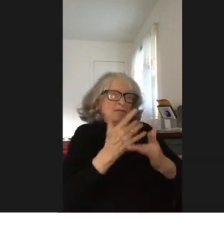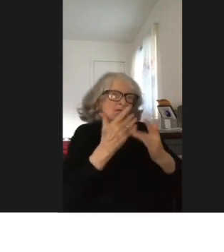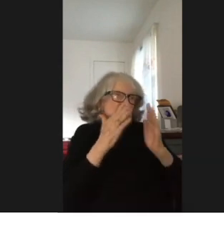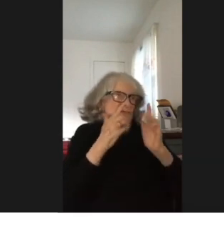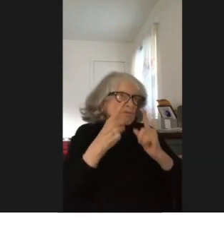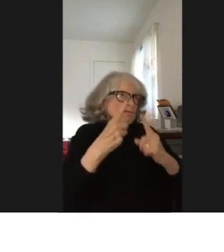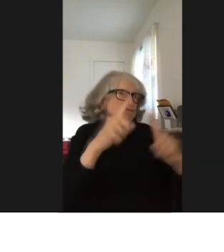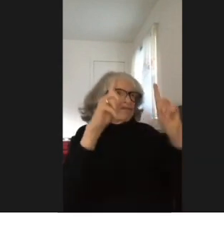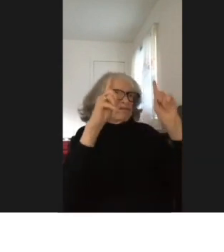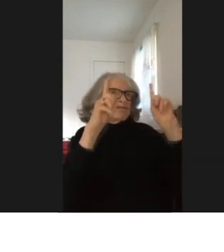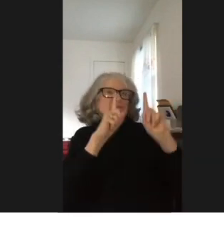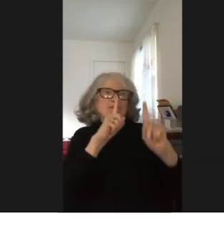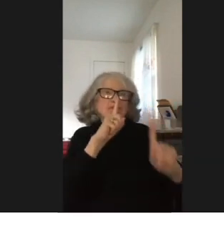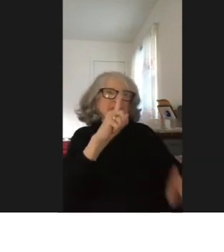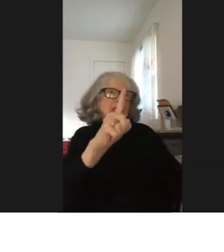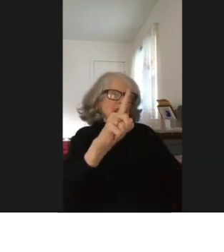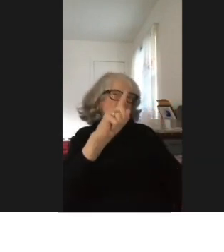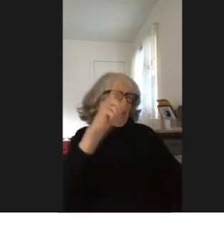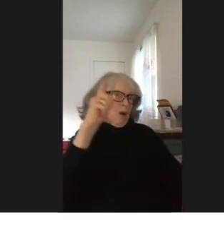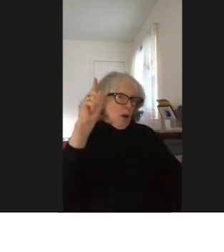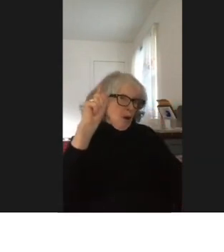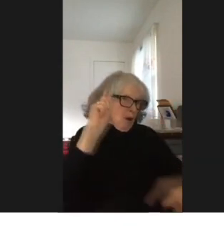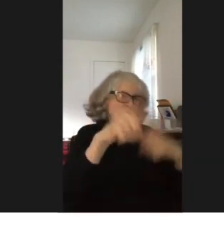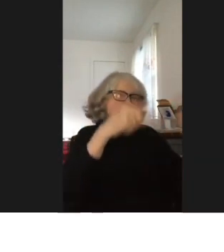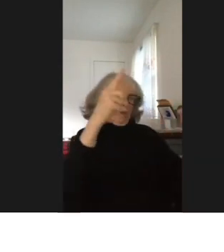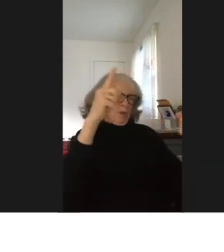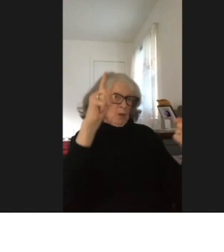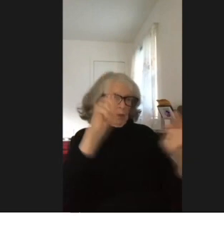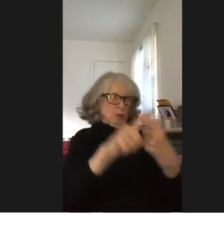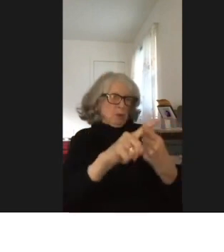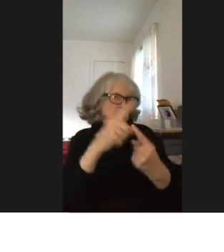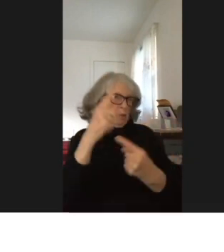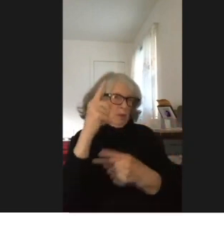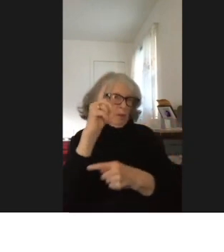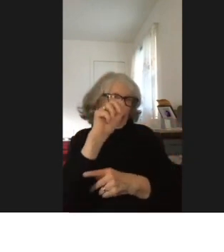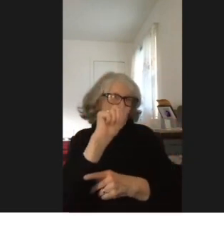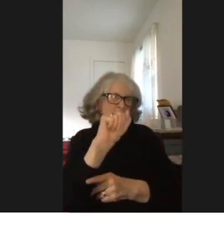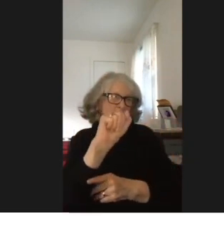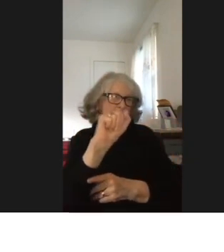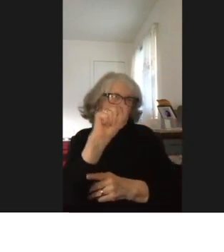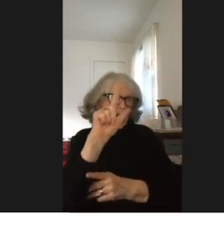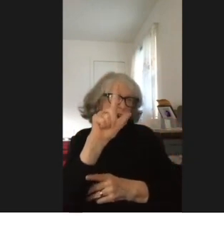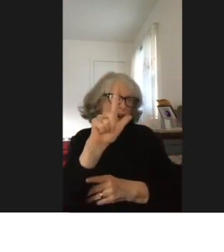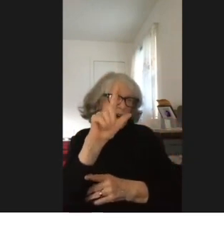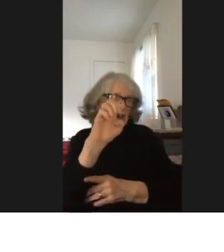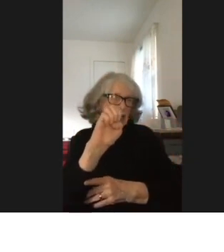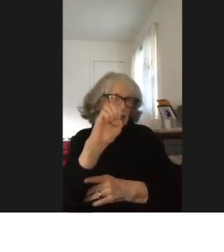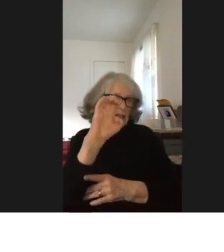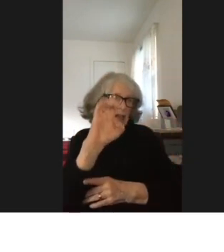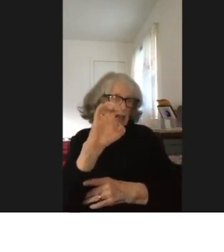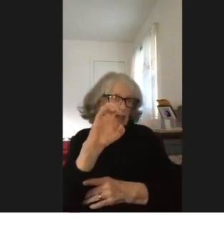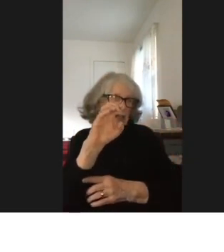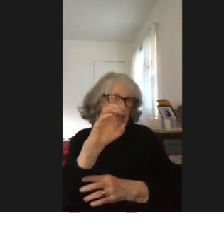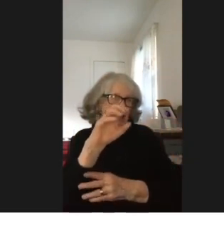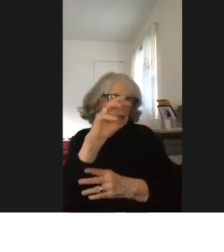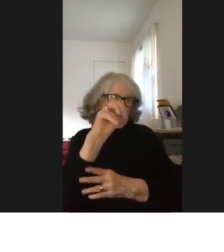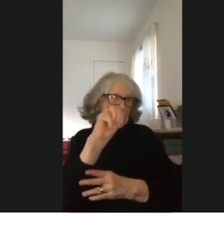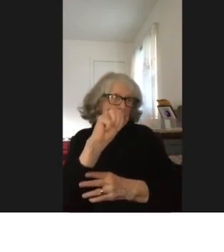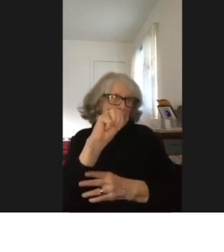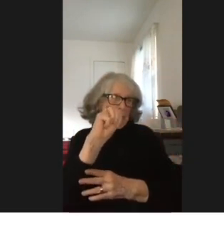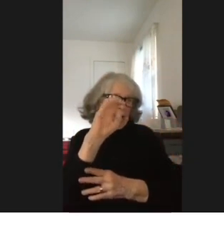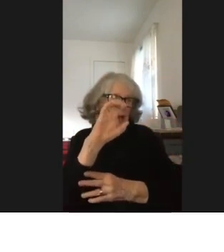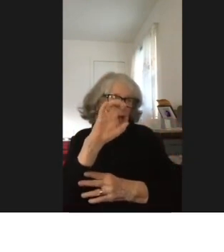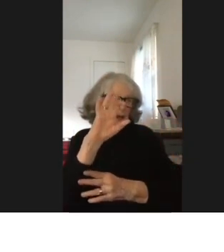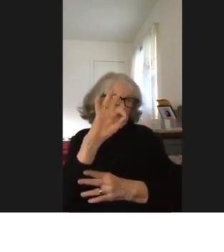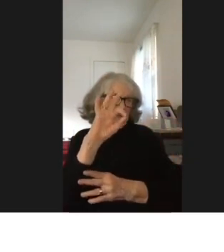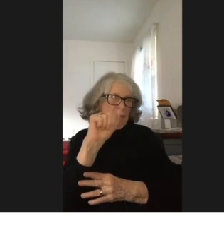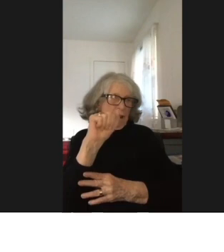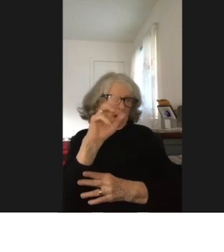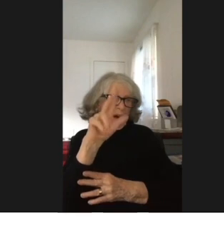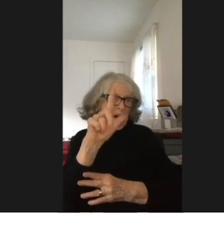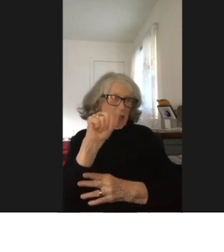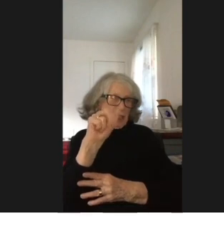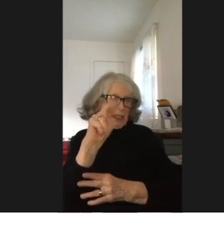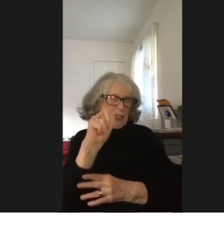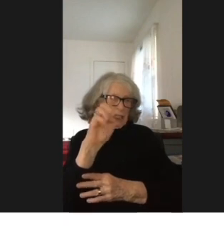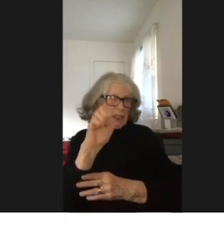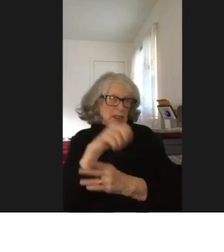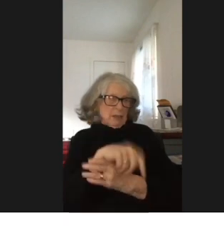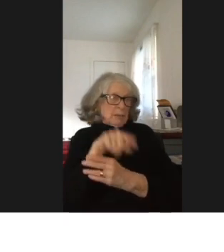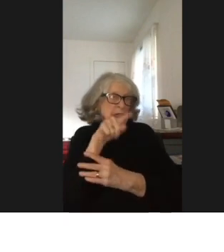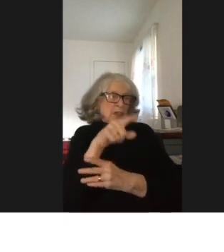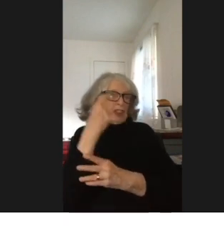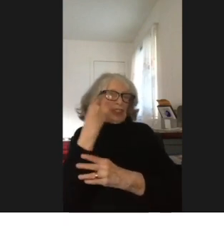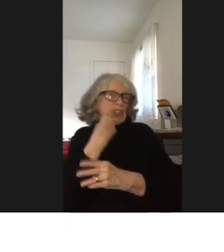from the bottom of my heart, I need to thank Alec McFarlane.